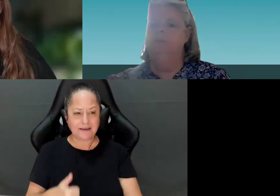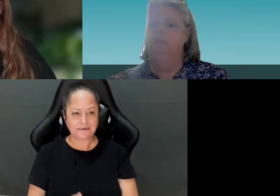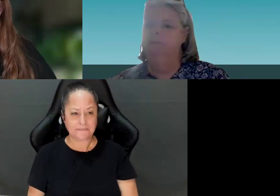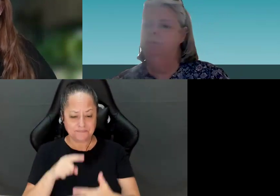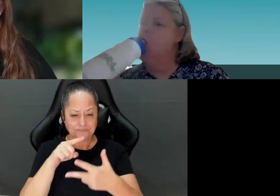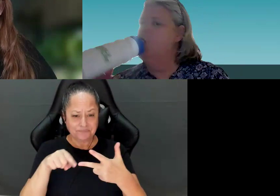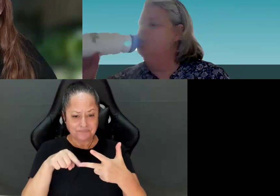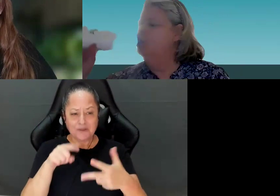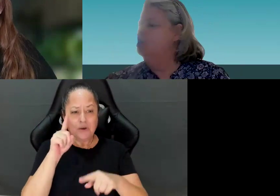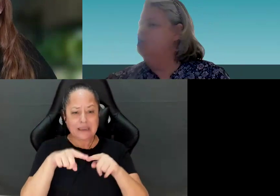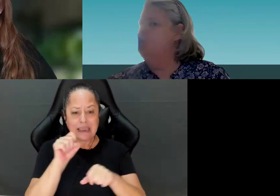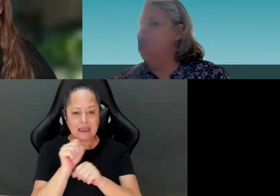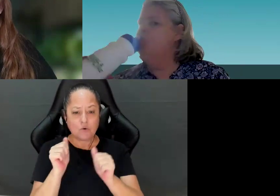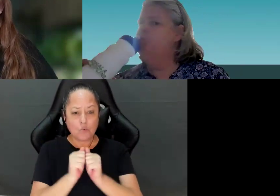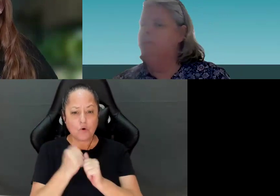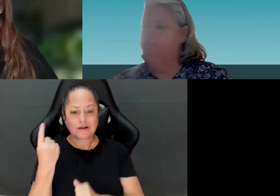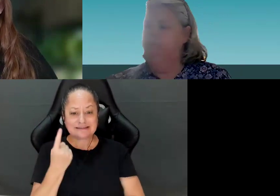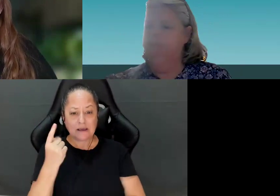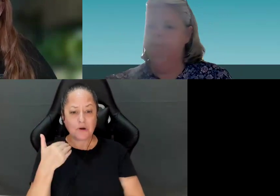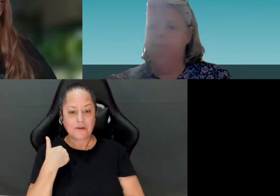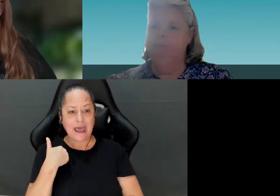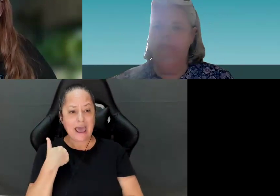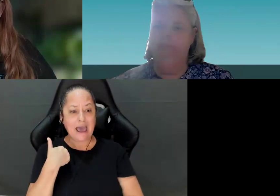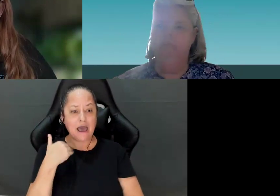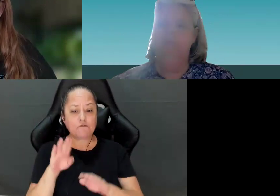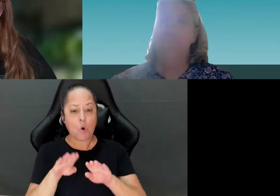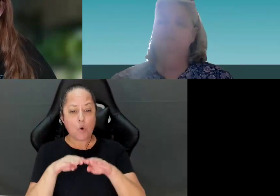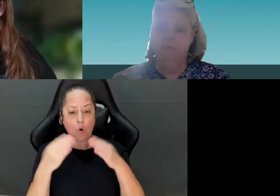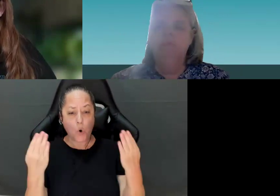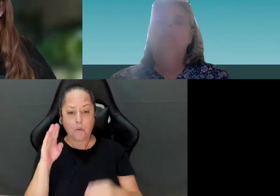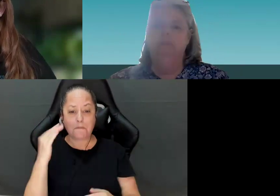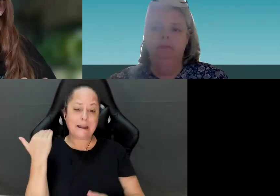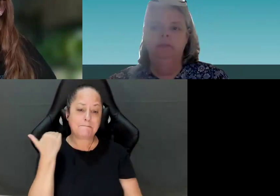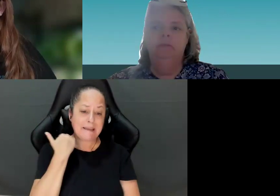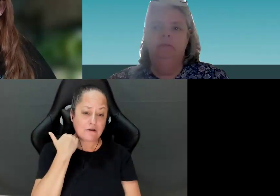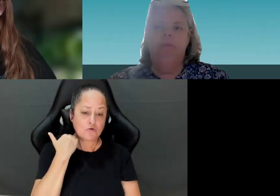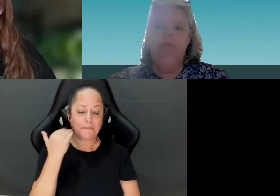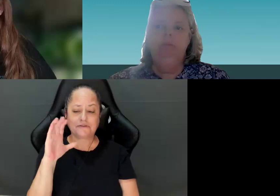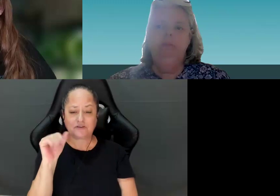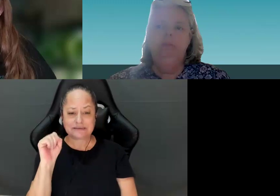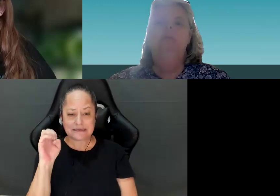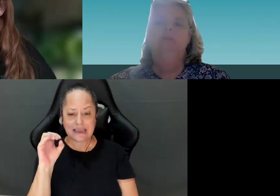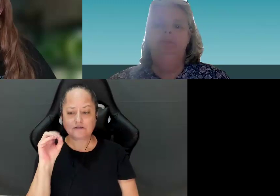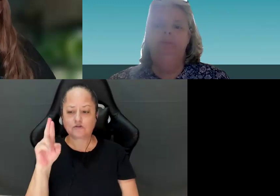We can't work with anybody who has got an open bankruptcy case or tax lien, but we can